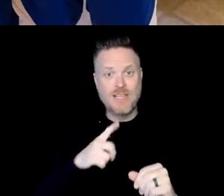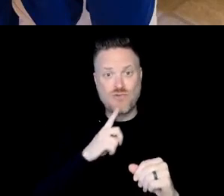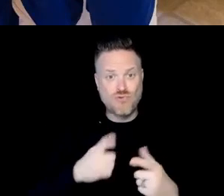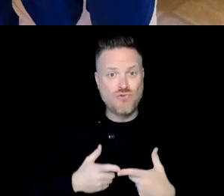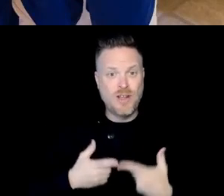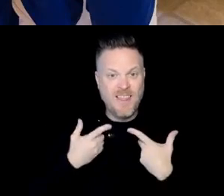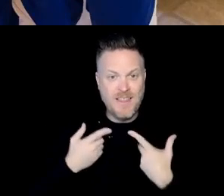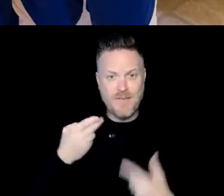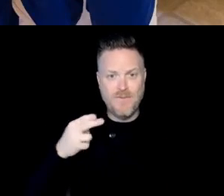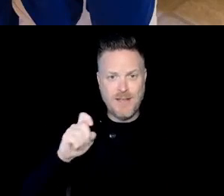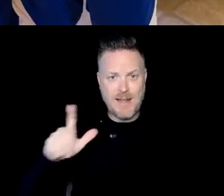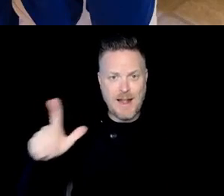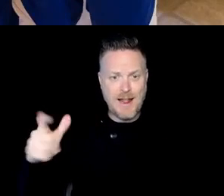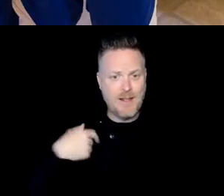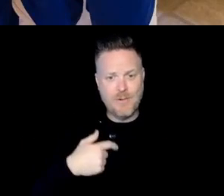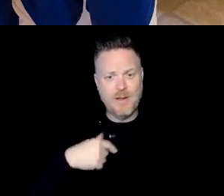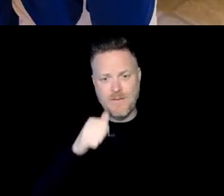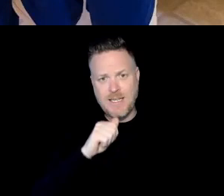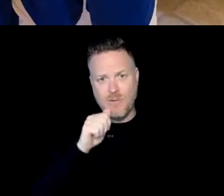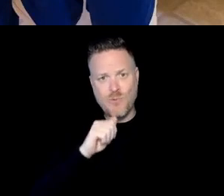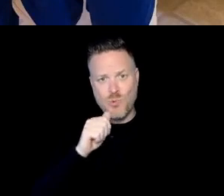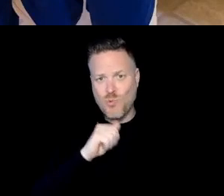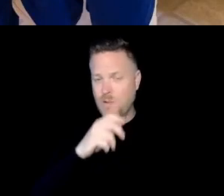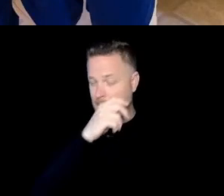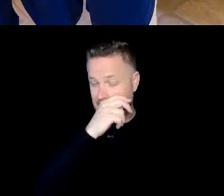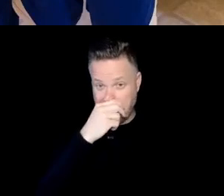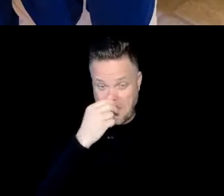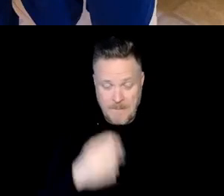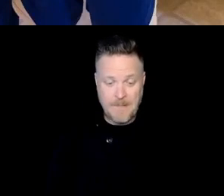get through it. >> Another comment,